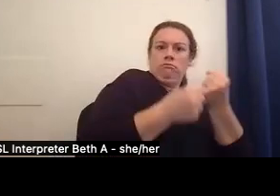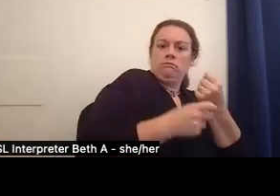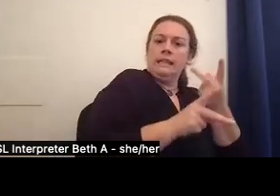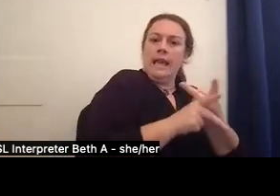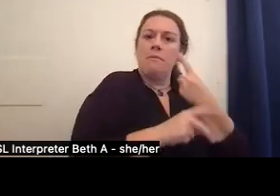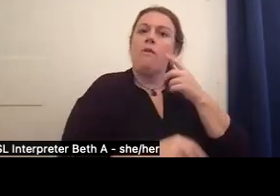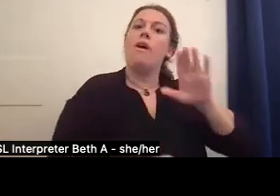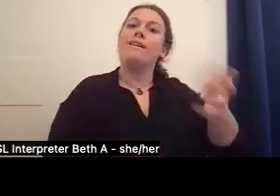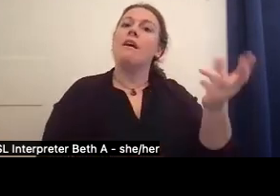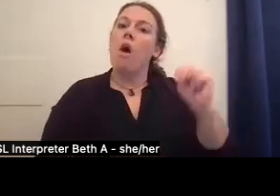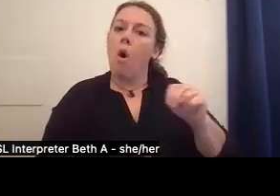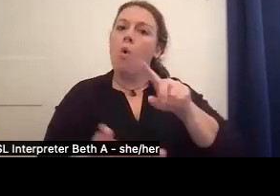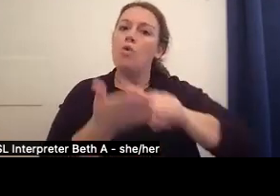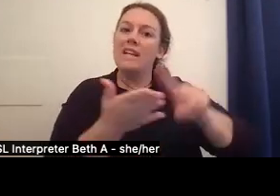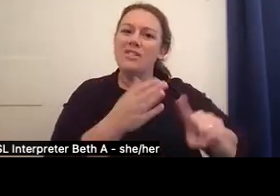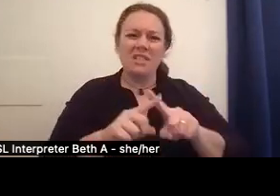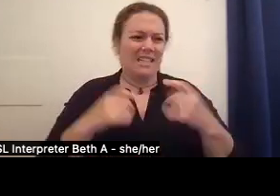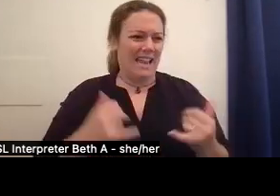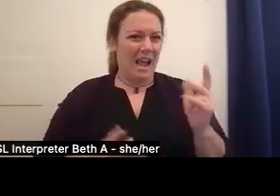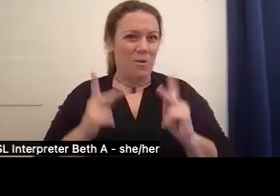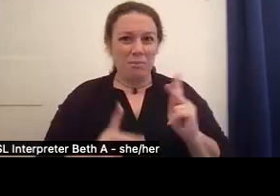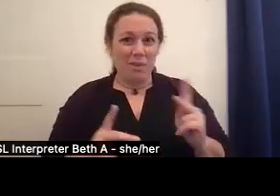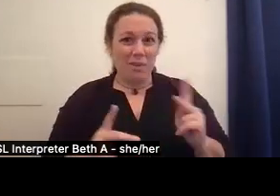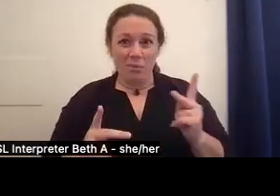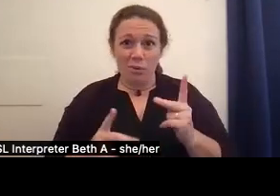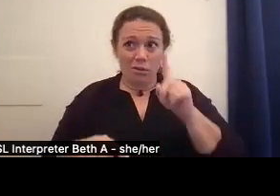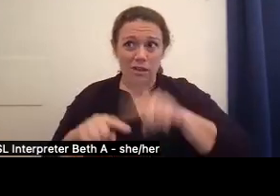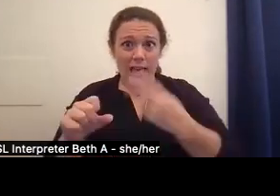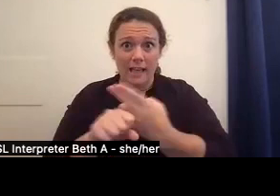use this and this is part of our project is not only to return the knowledge but, for example,